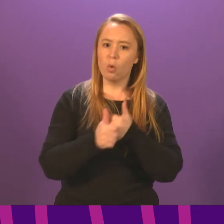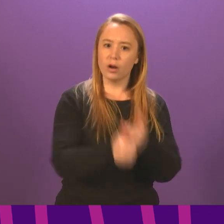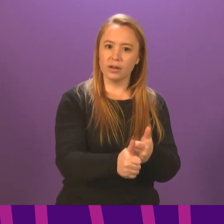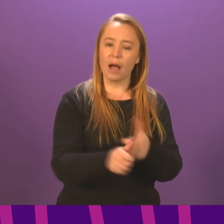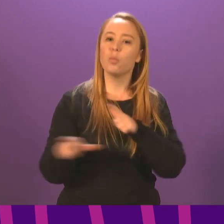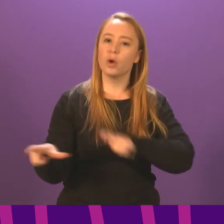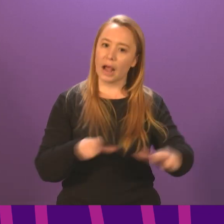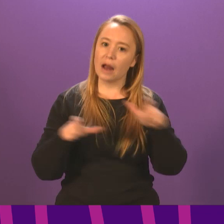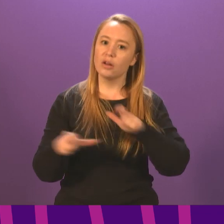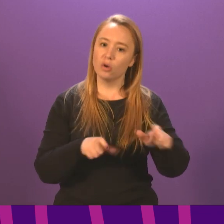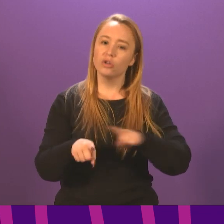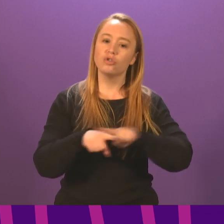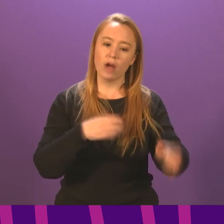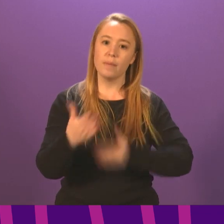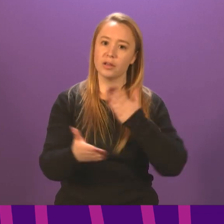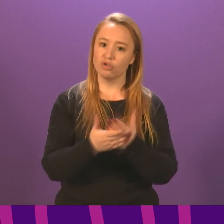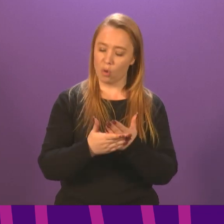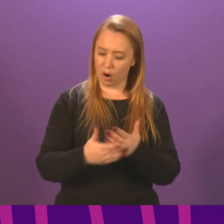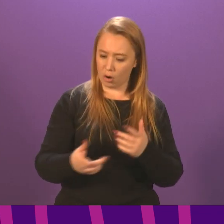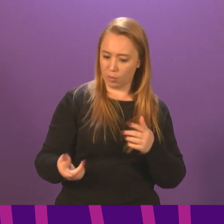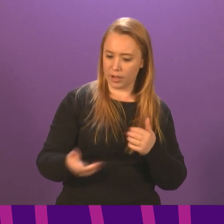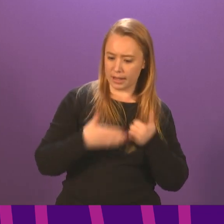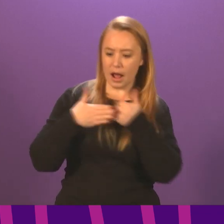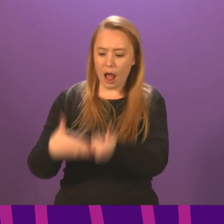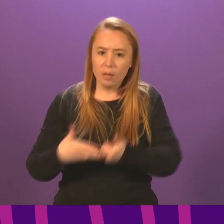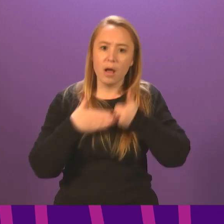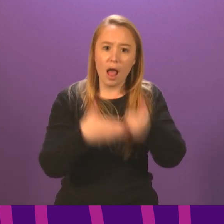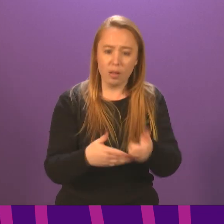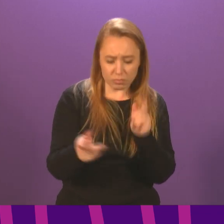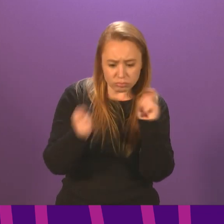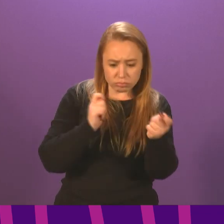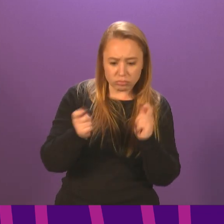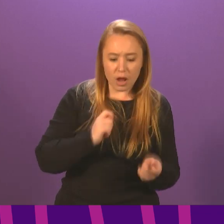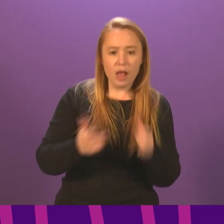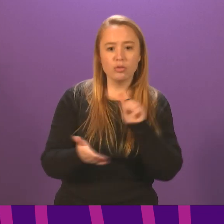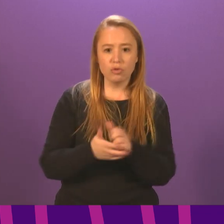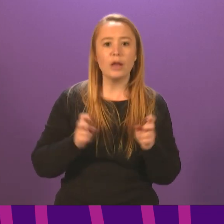will continue to ensure that our response is both tailored accordingly and flexible